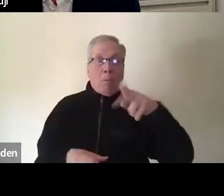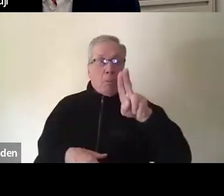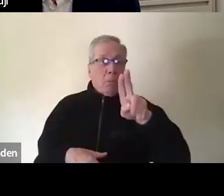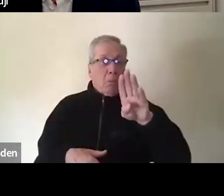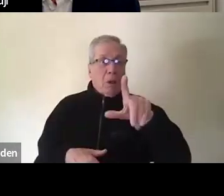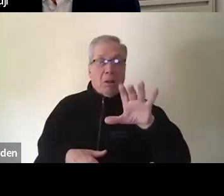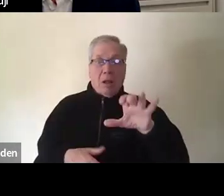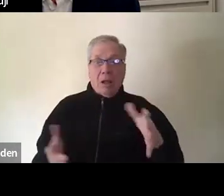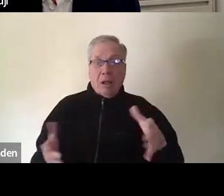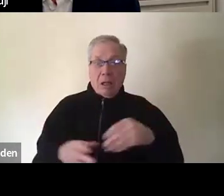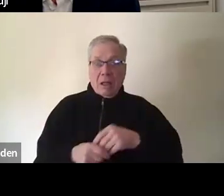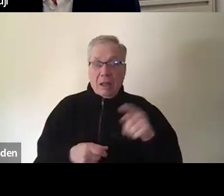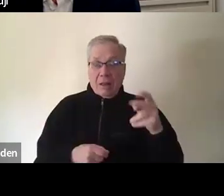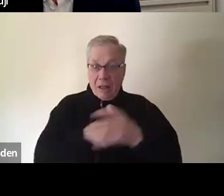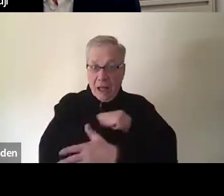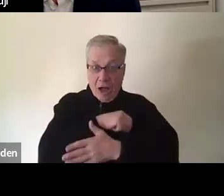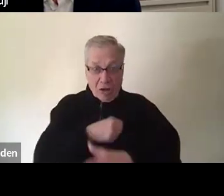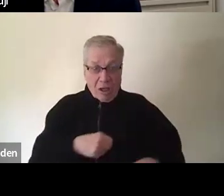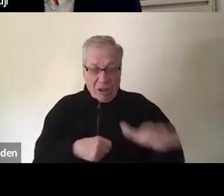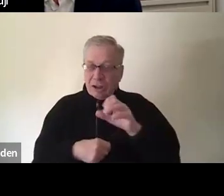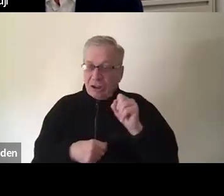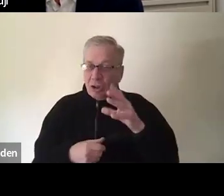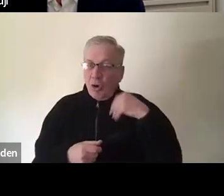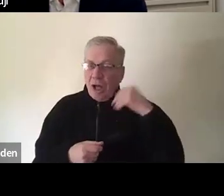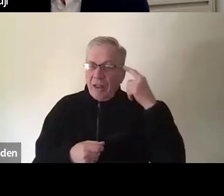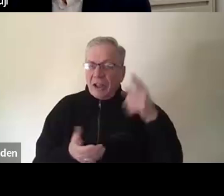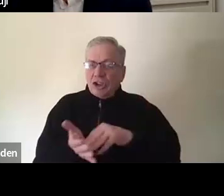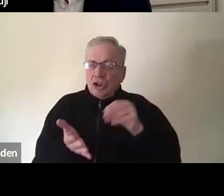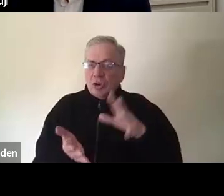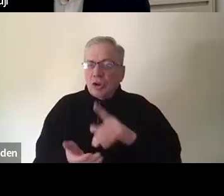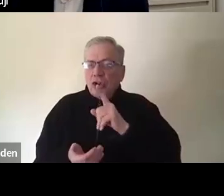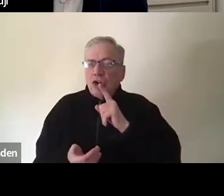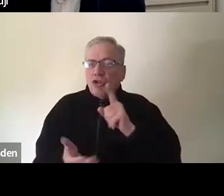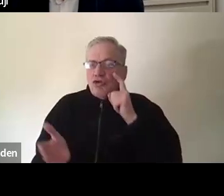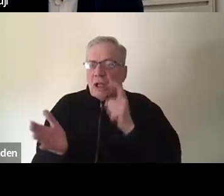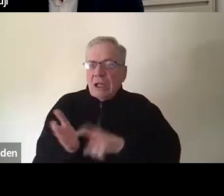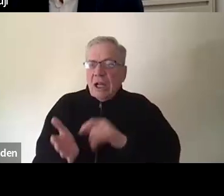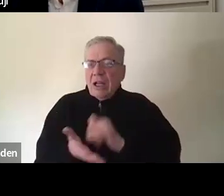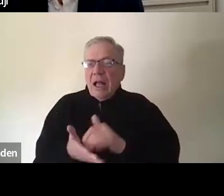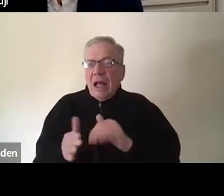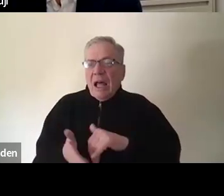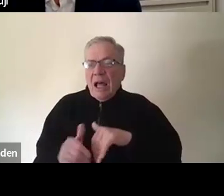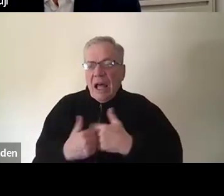publics in the country, and the students really recognize how much they were getting from it.